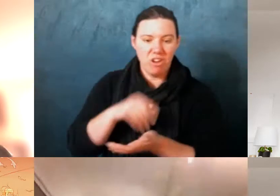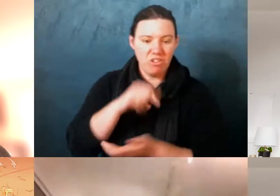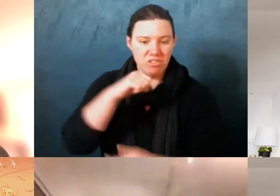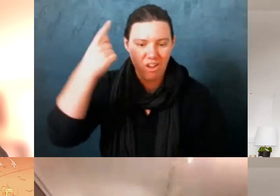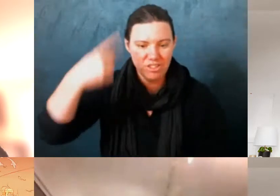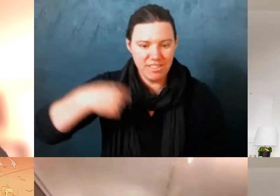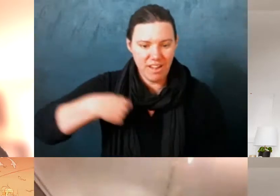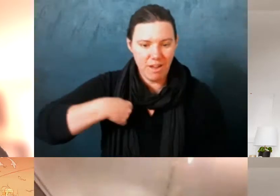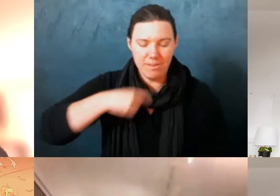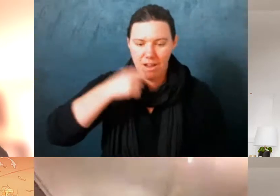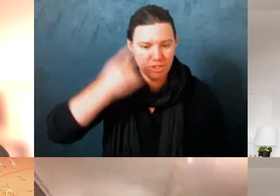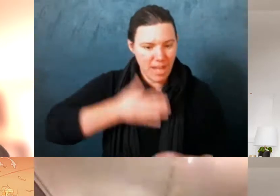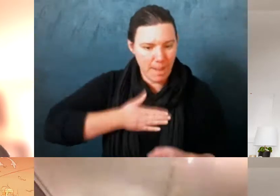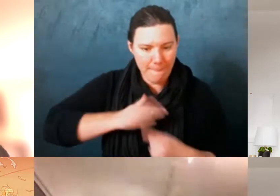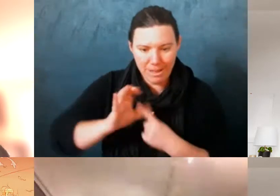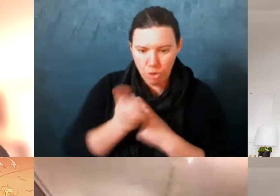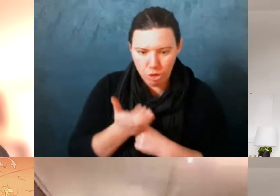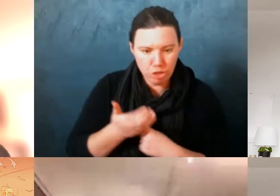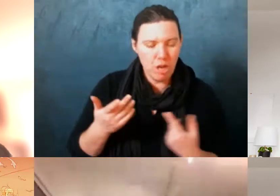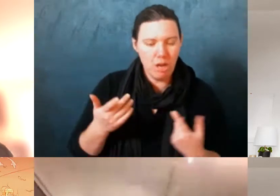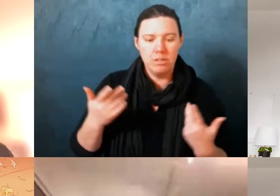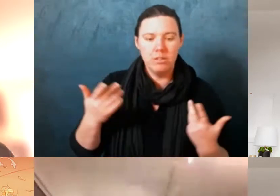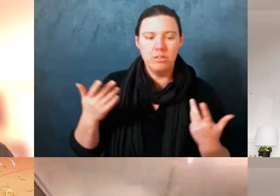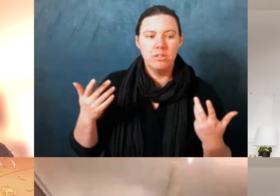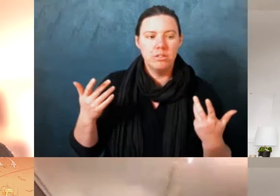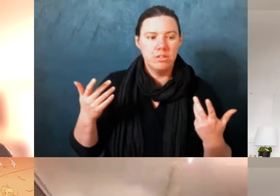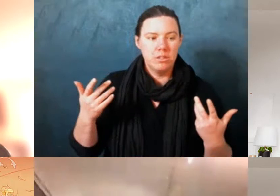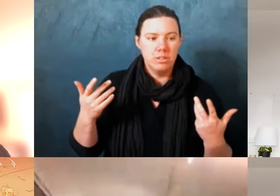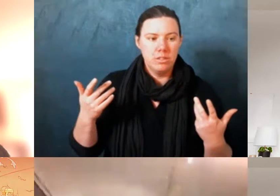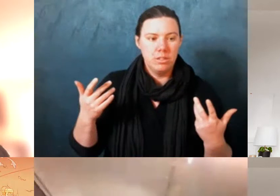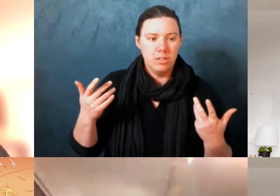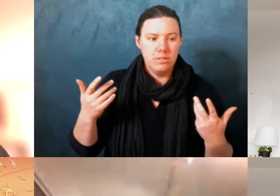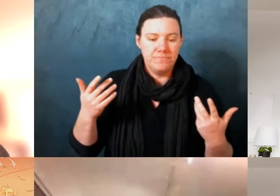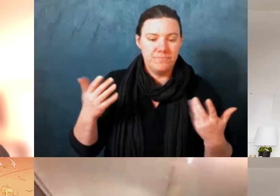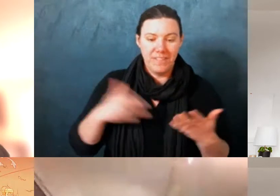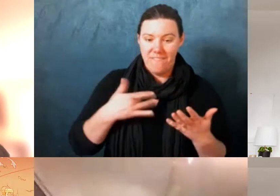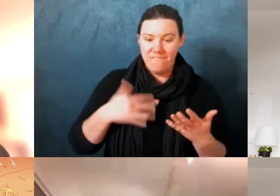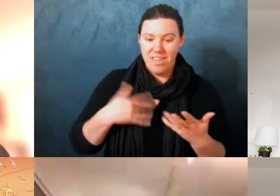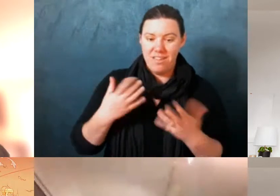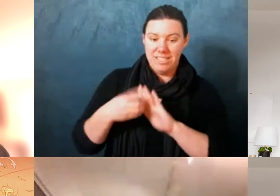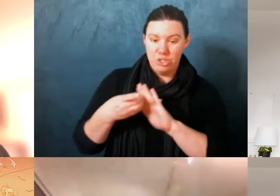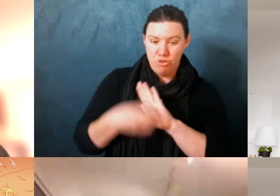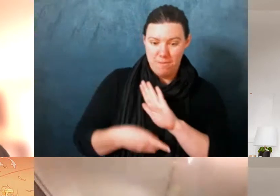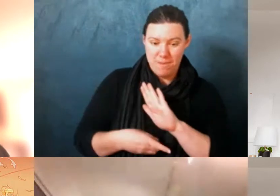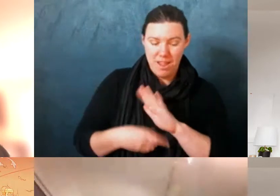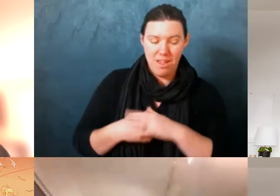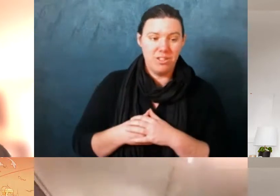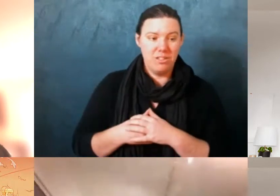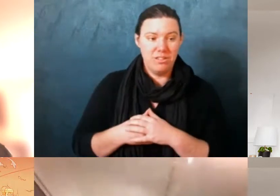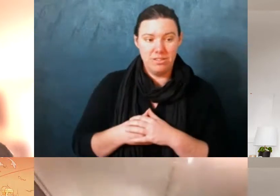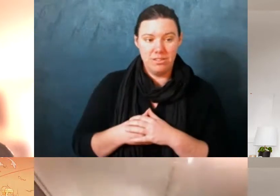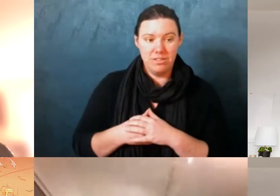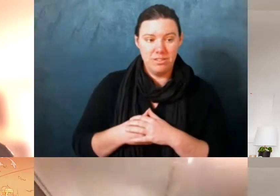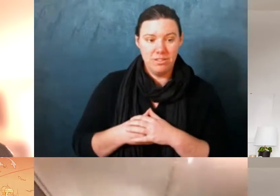understand my culture. And they feel there's discriminations as they don't listen to them.